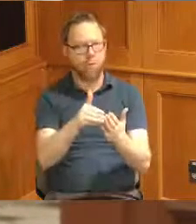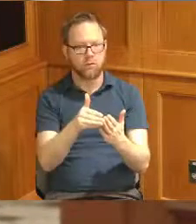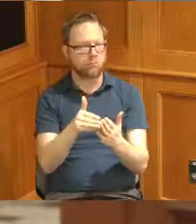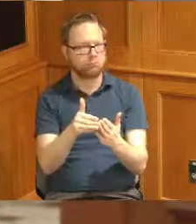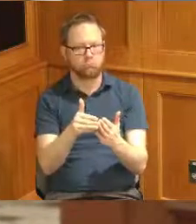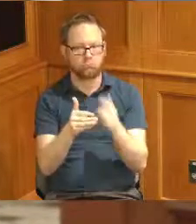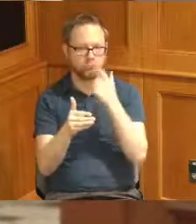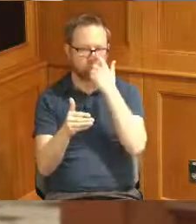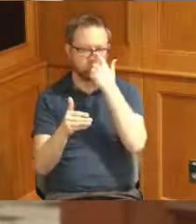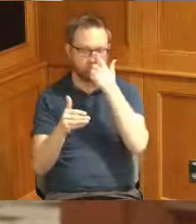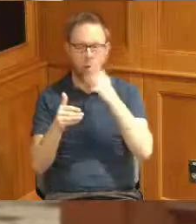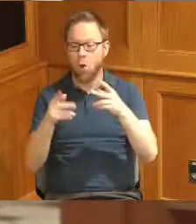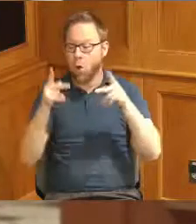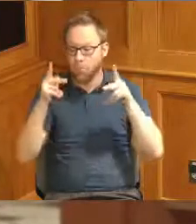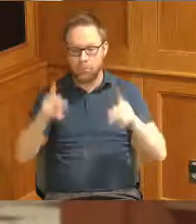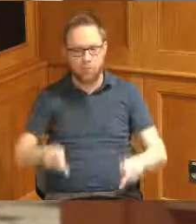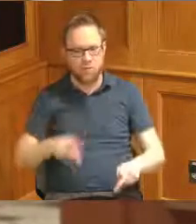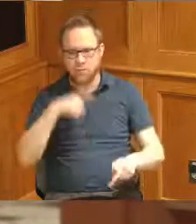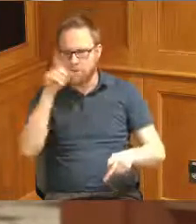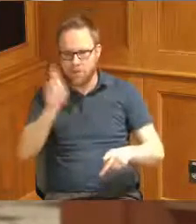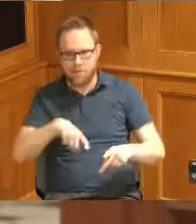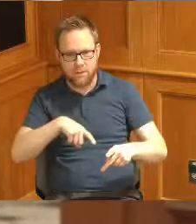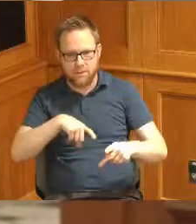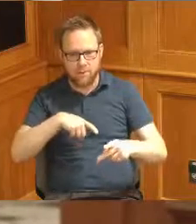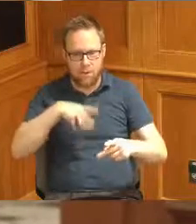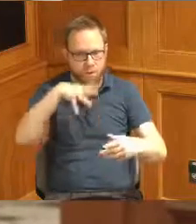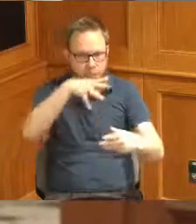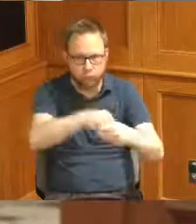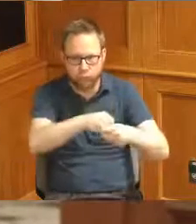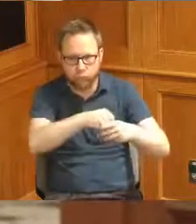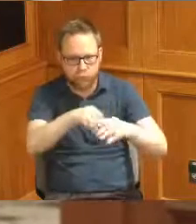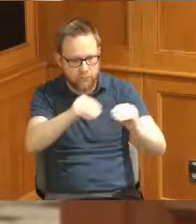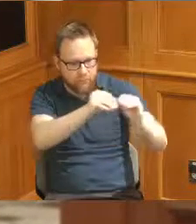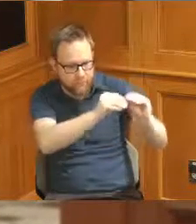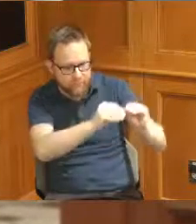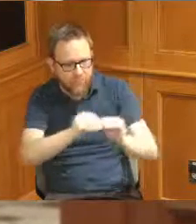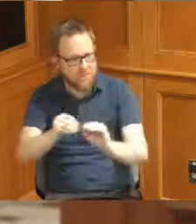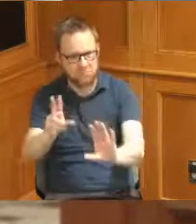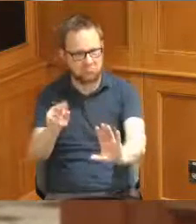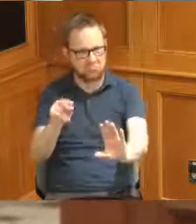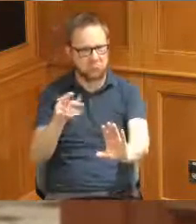of human intervention during these outages we've we've progressed to the point where the systems